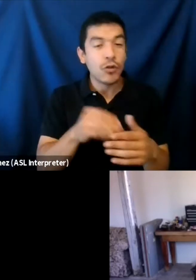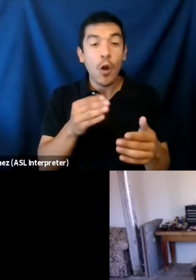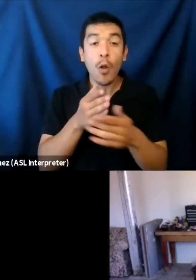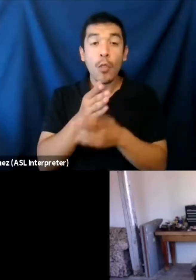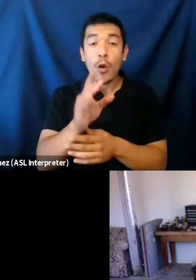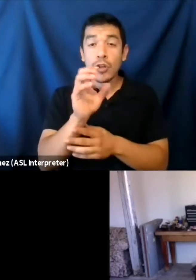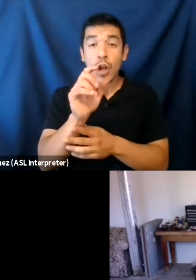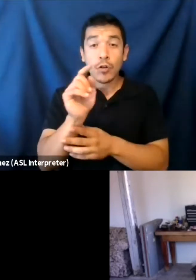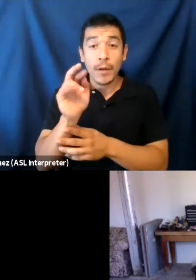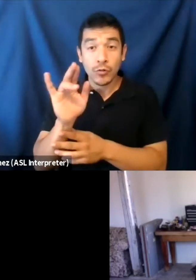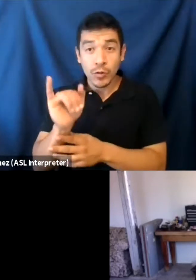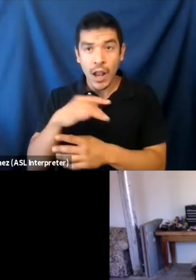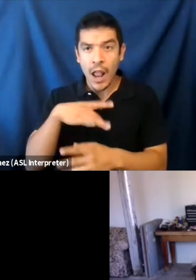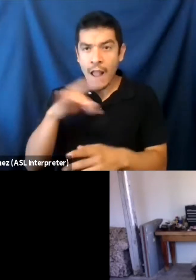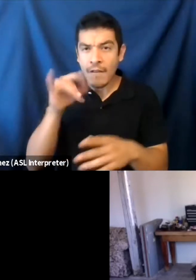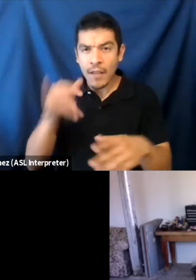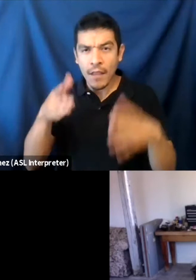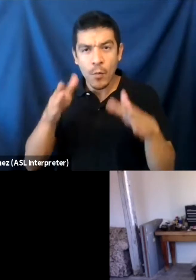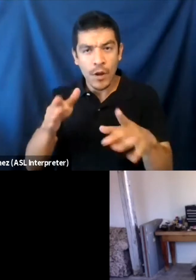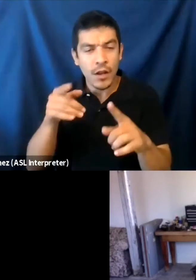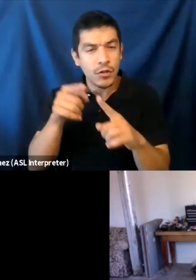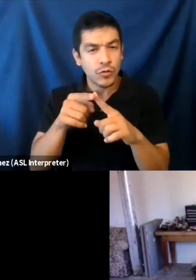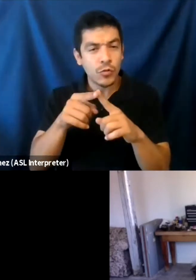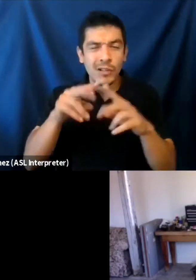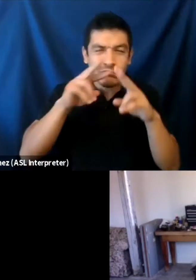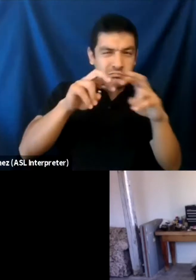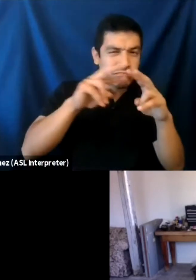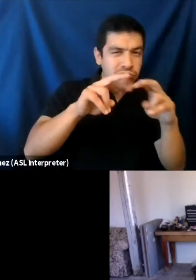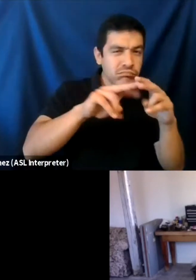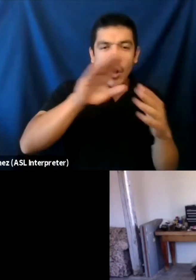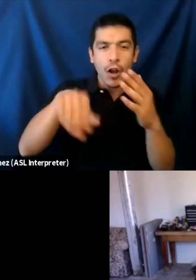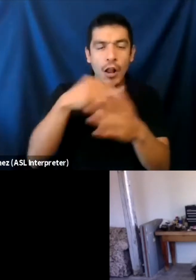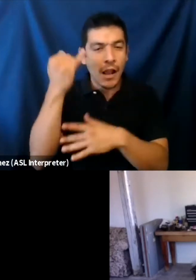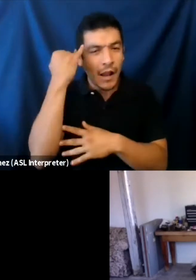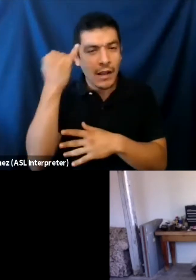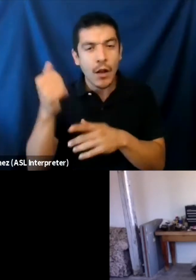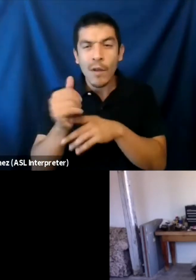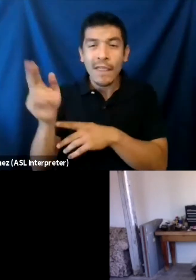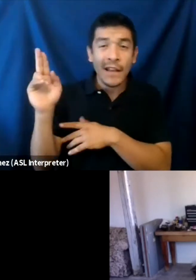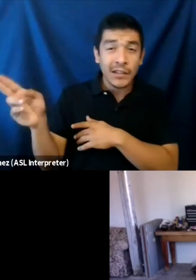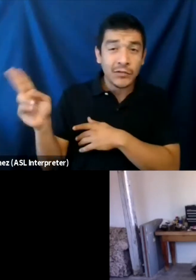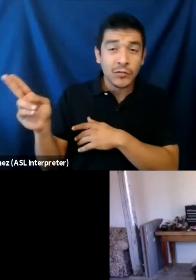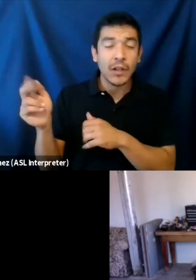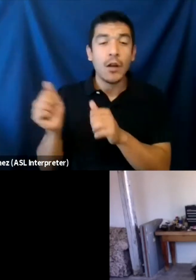I found this way to explore all these ideas with history, with science, with politics,